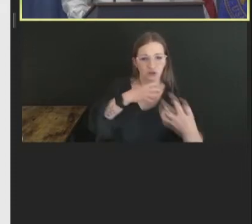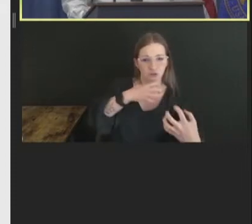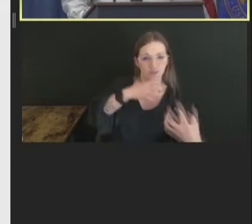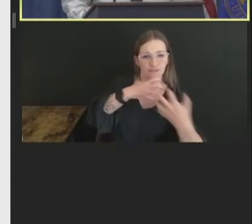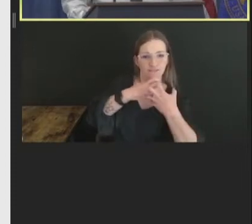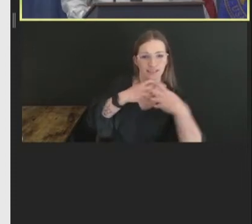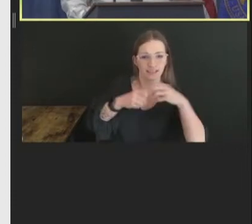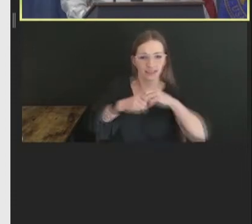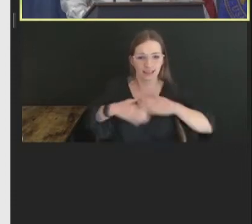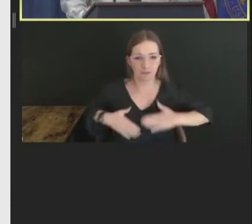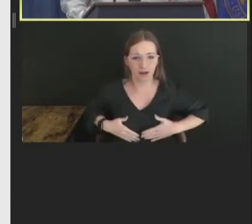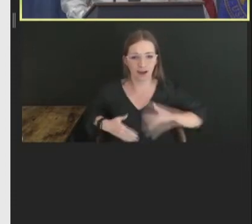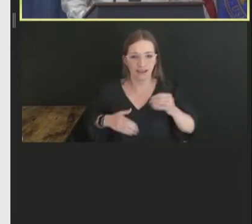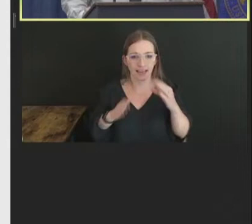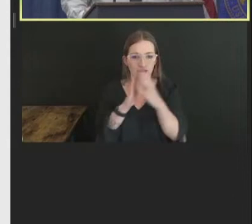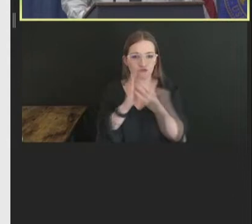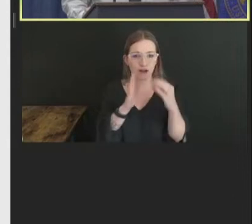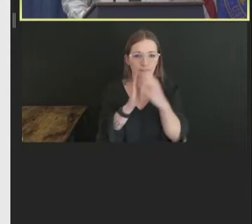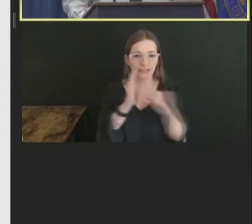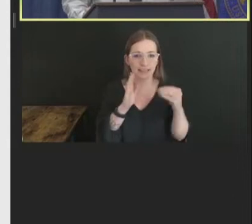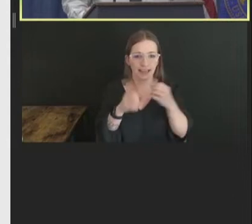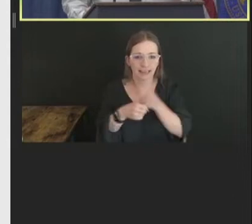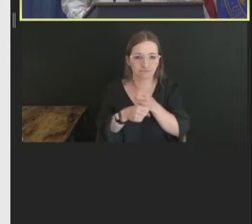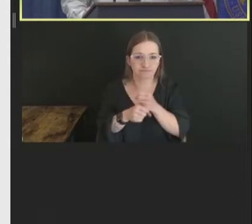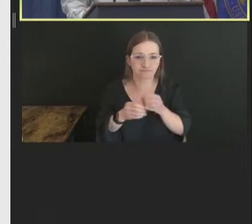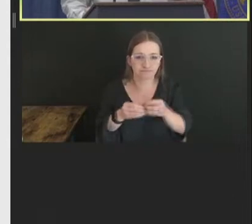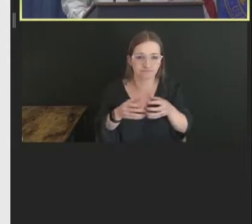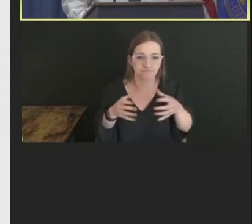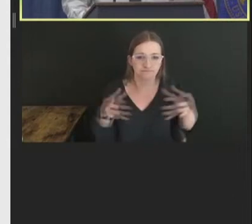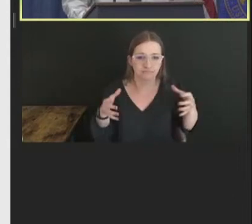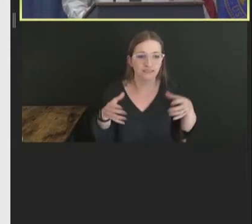example is many of those 15 amino acid changes in the center of the SARS-CoV-2